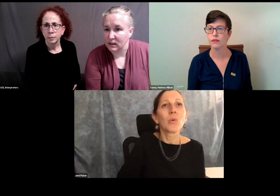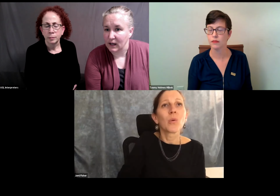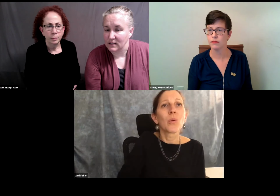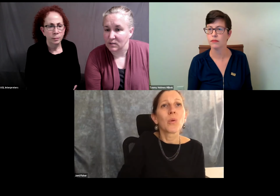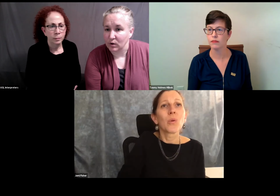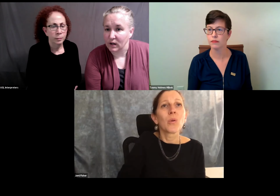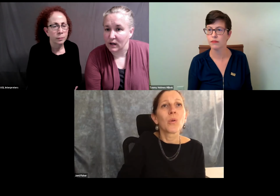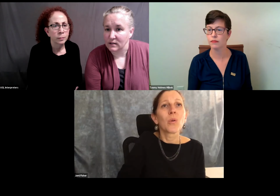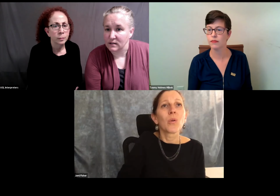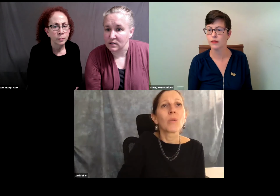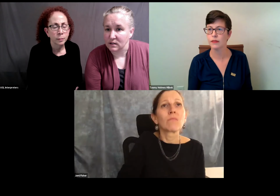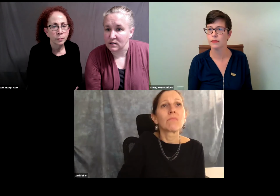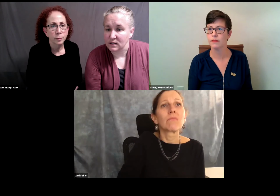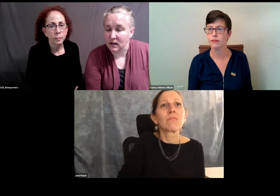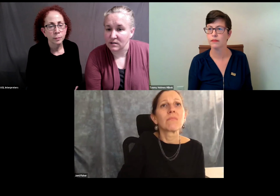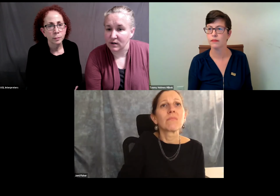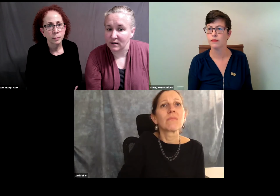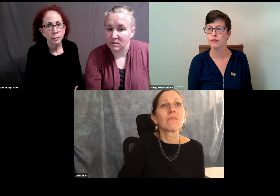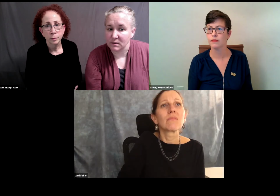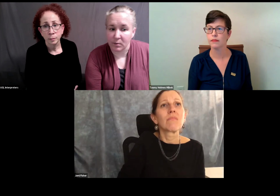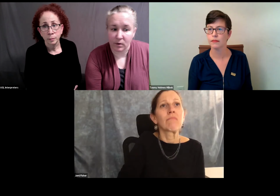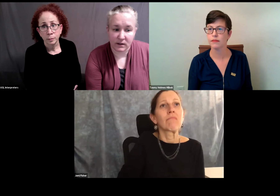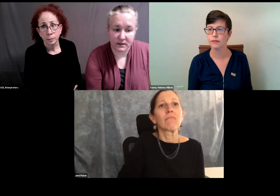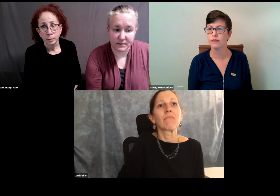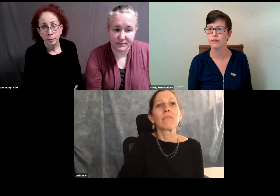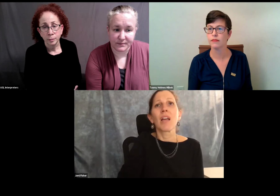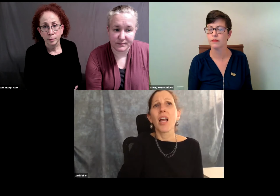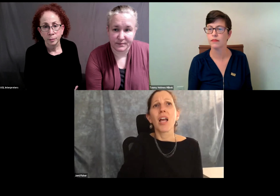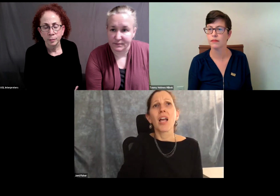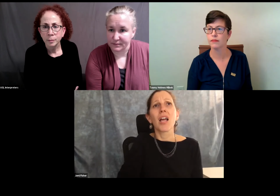and someone else is has her hand up to be provided.